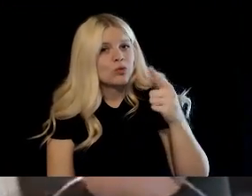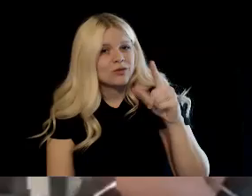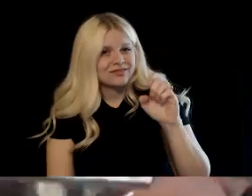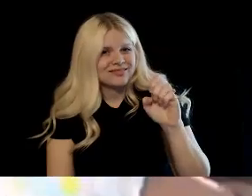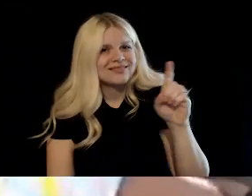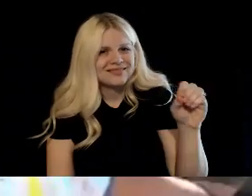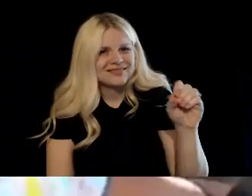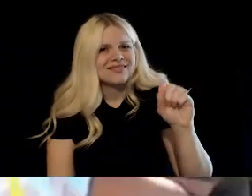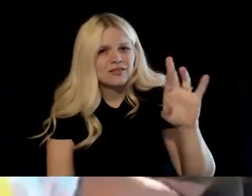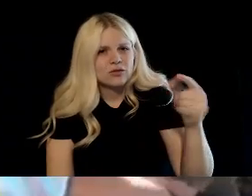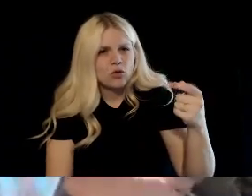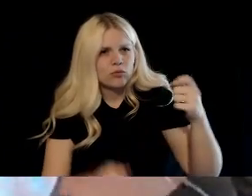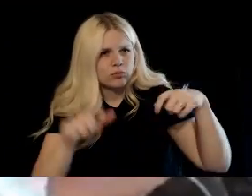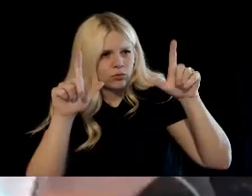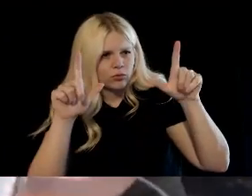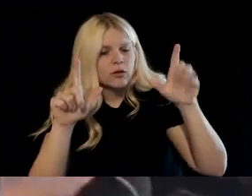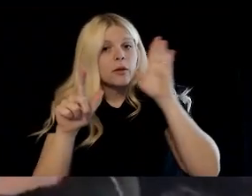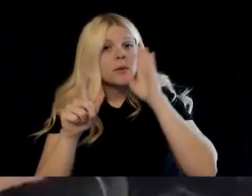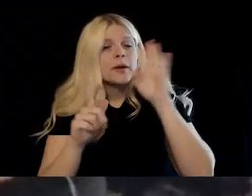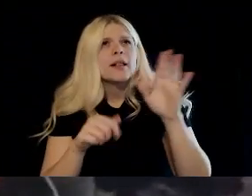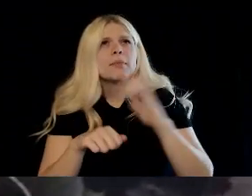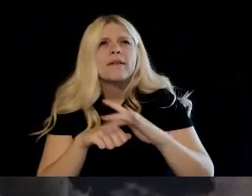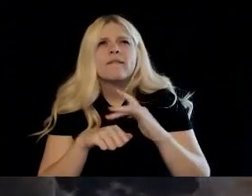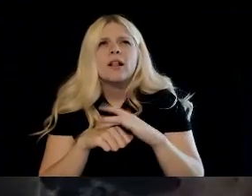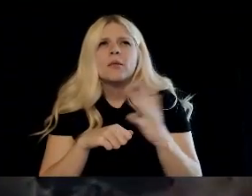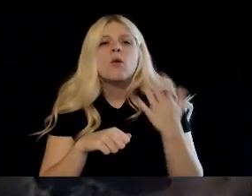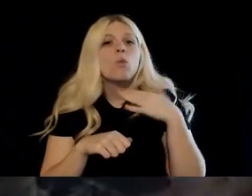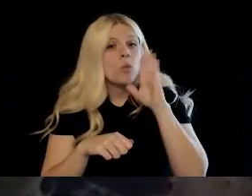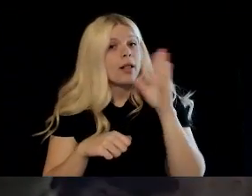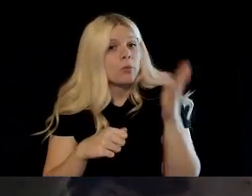We're gonna take this up, and immediately get a picture taken and get it posted.